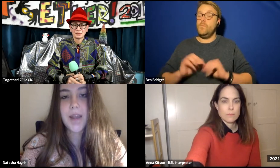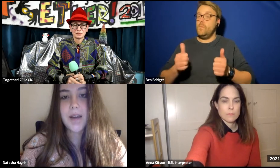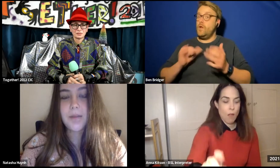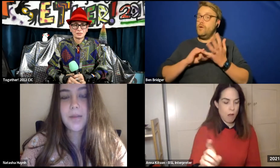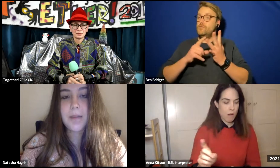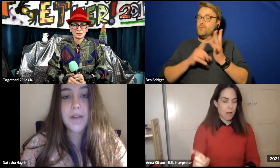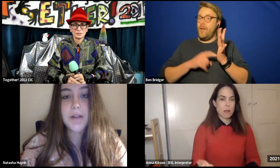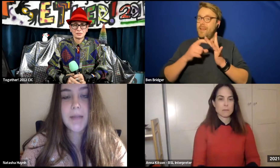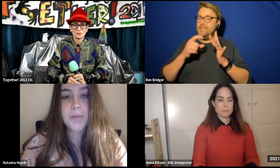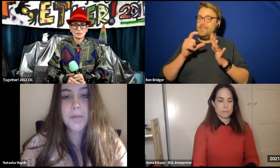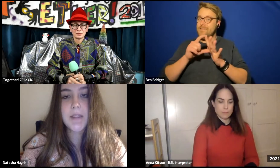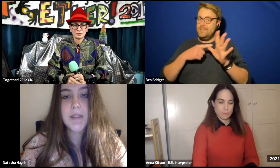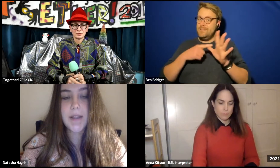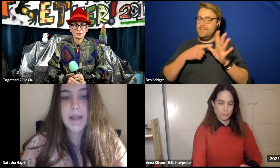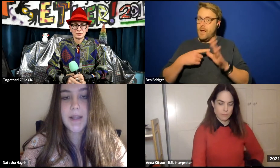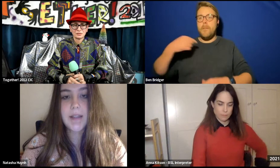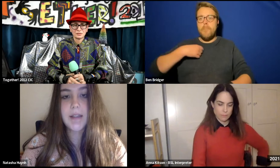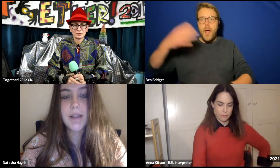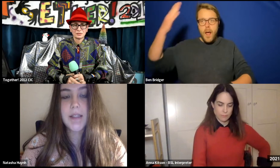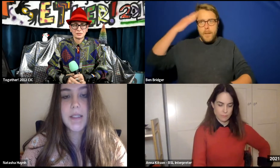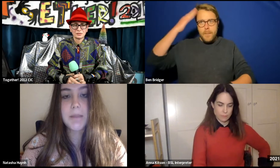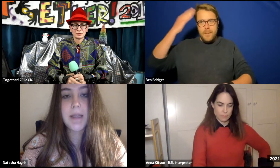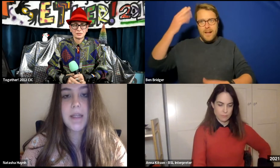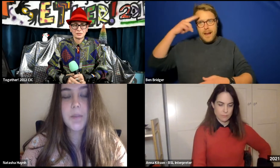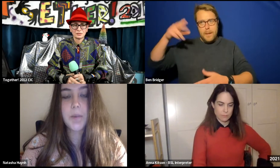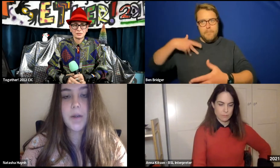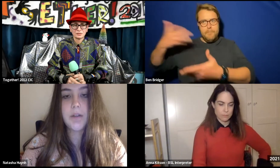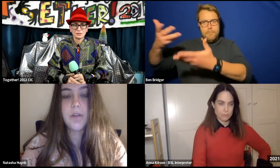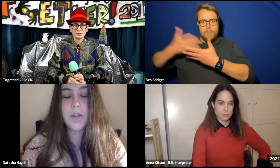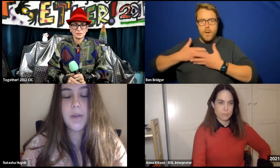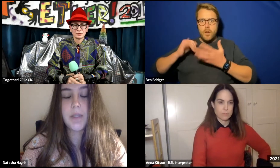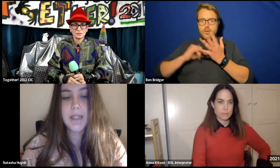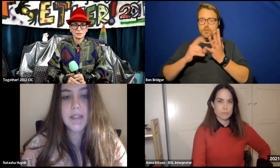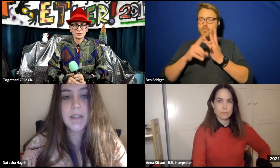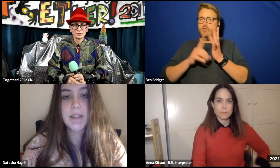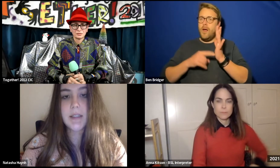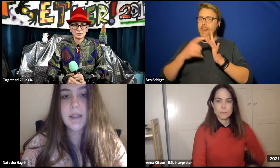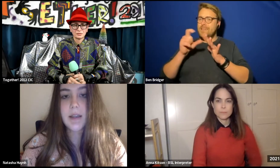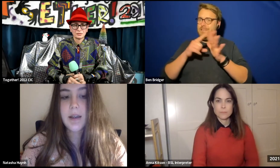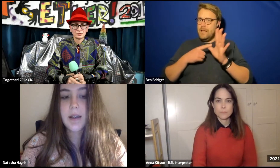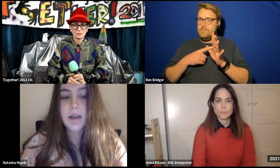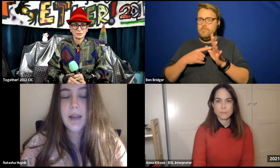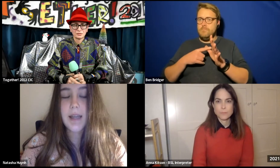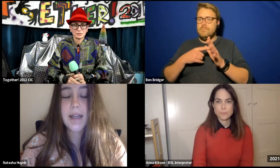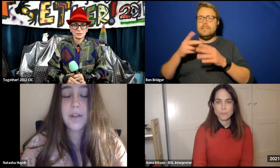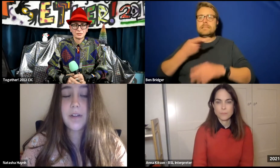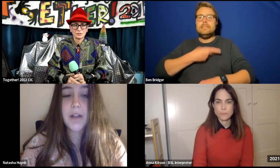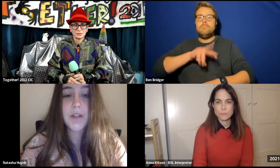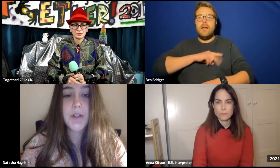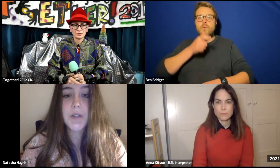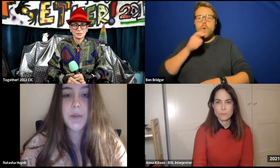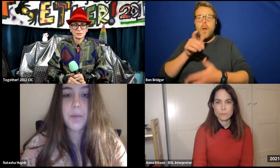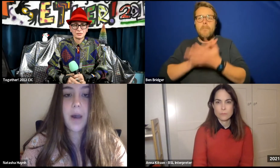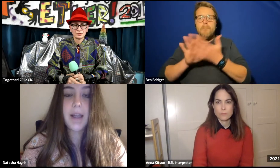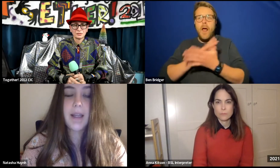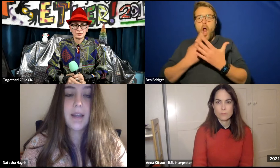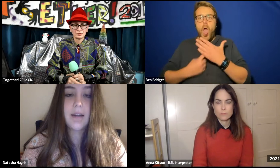My mother named me Soledad: The Spanish word for loneliness I never understood why